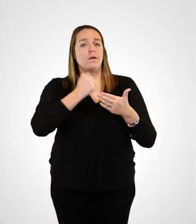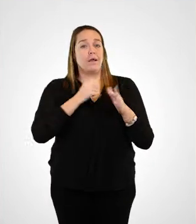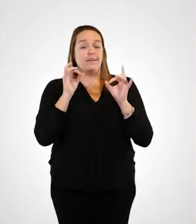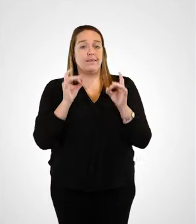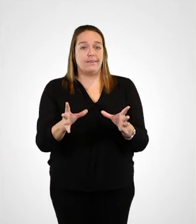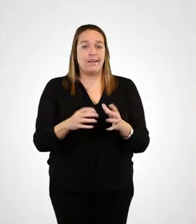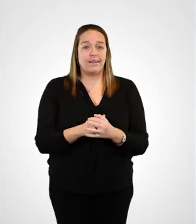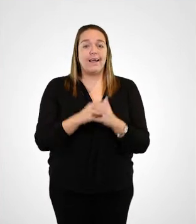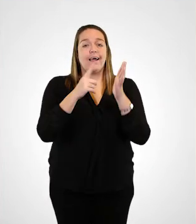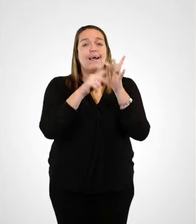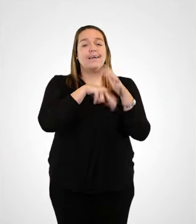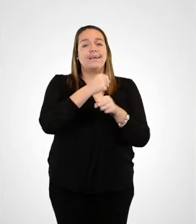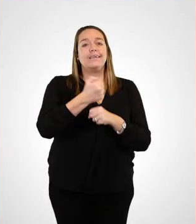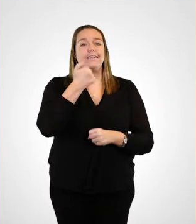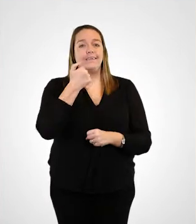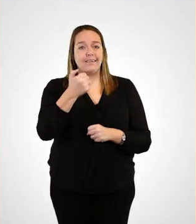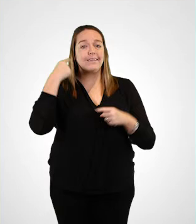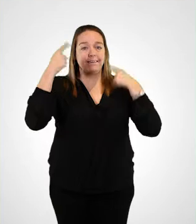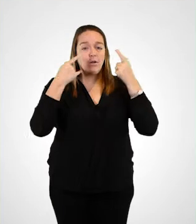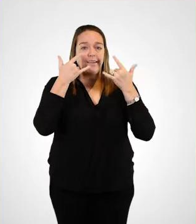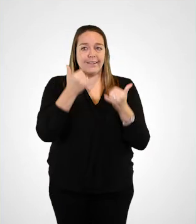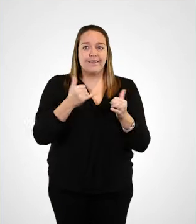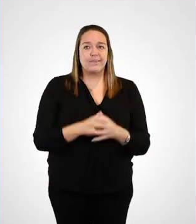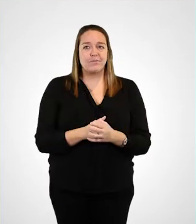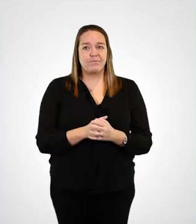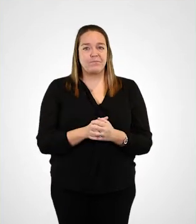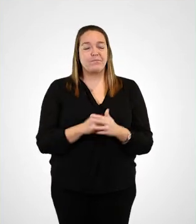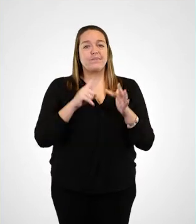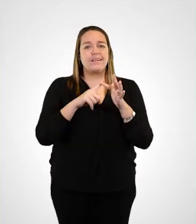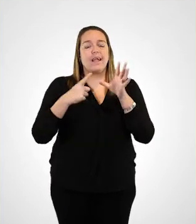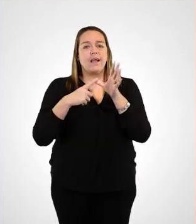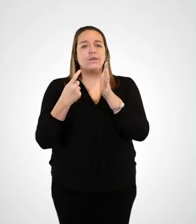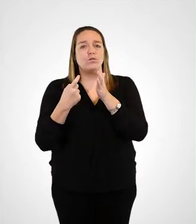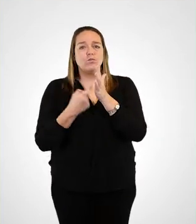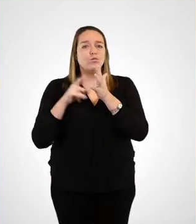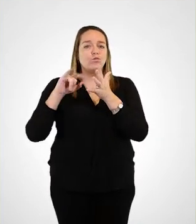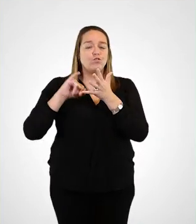I usually start with the Ling 6 sound test "ee", "ah", "oo", "sh",